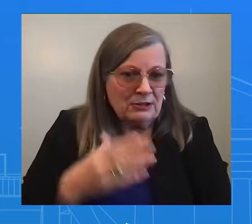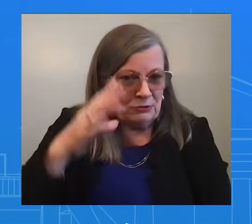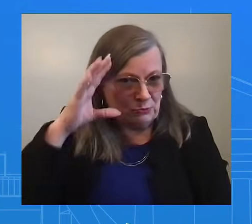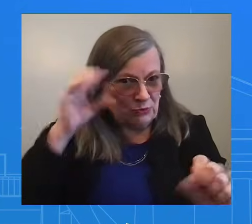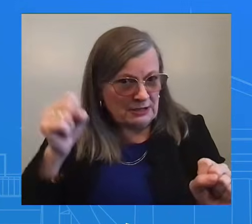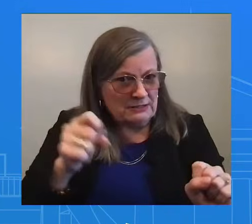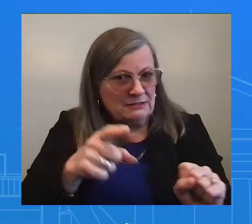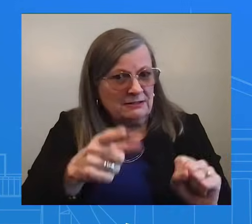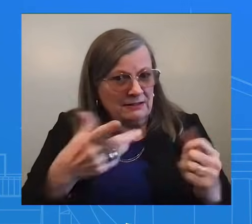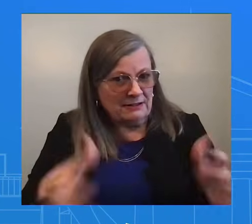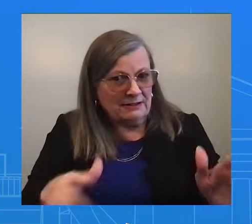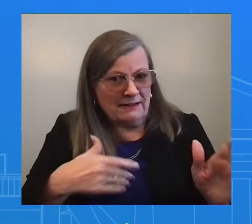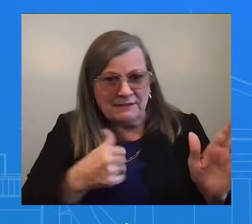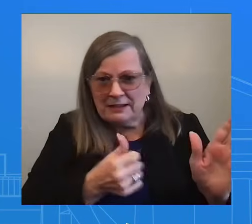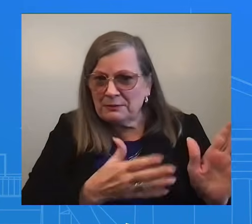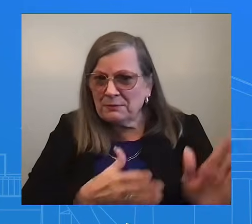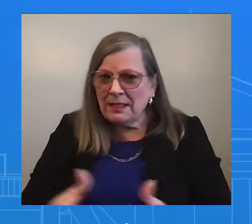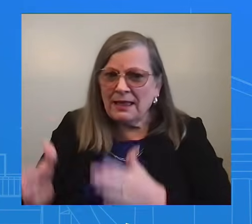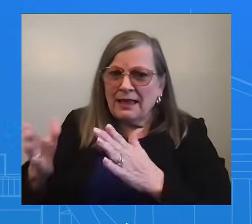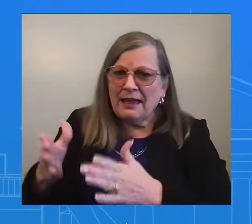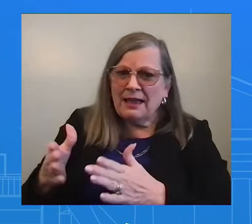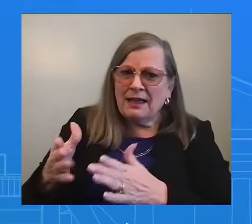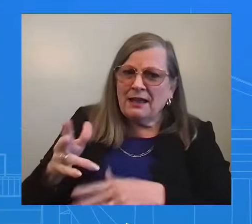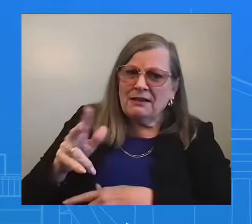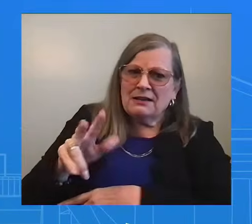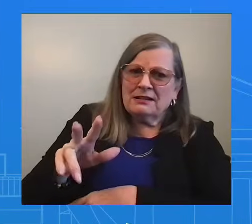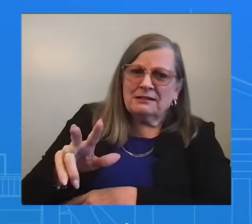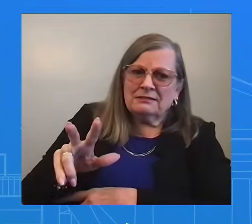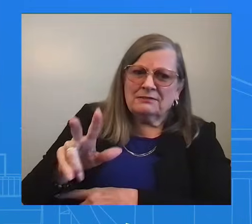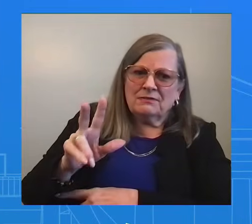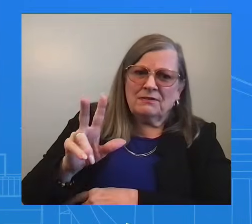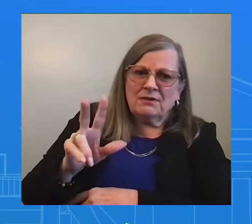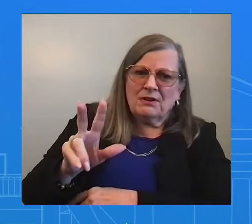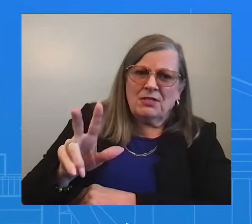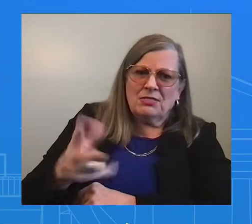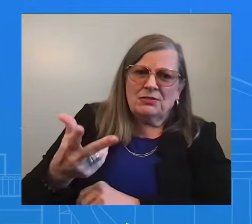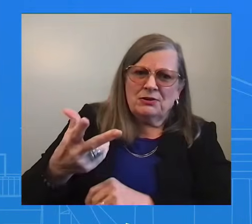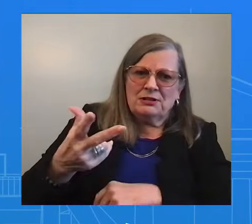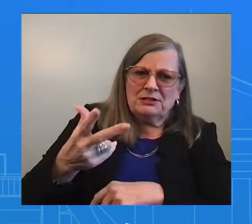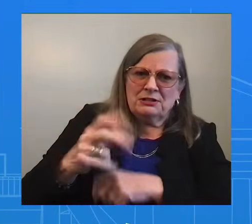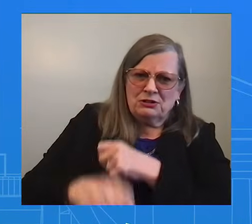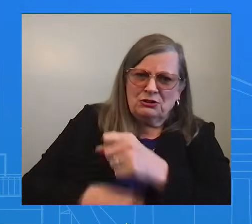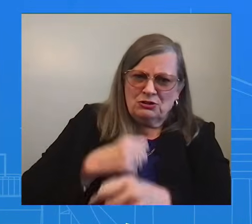of the January 6th attack on the Capitol? Ms. Jean-Pierre: As you know, I think the President has done something,